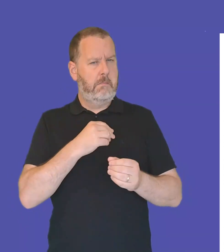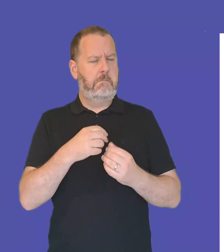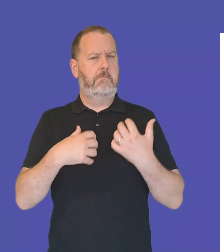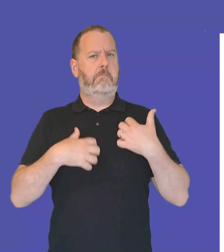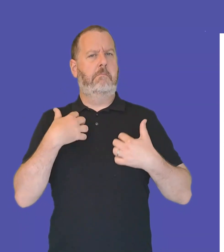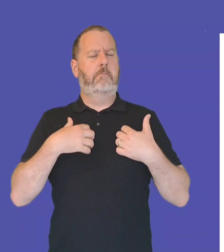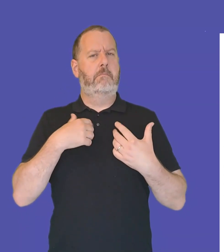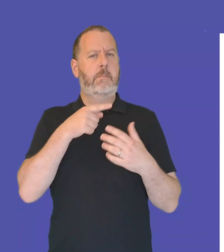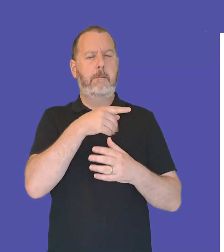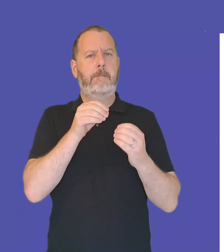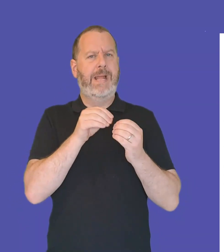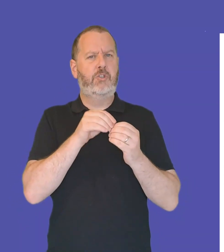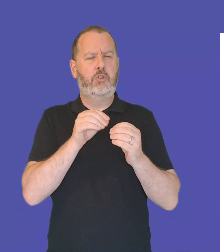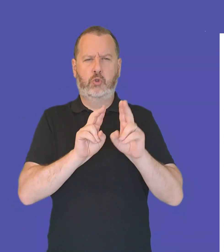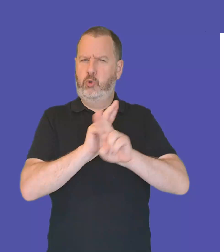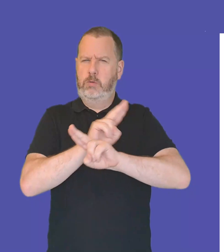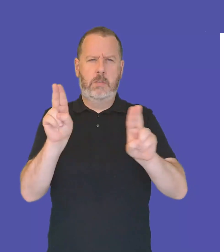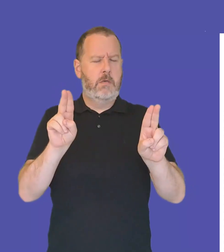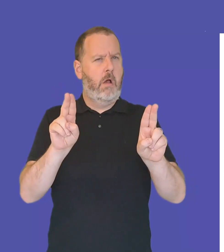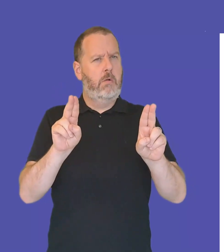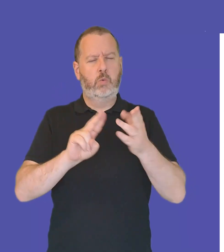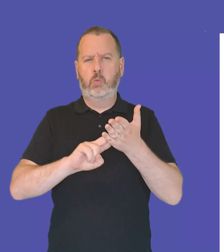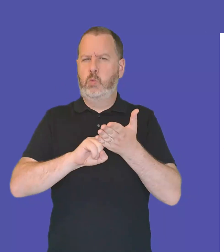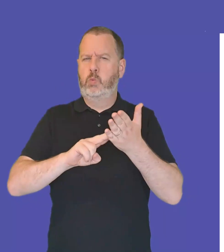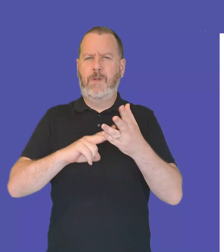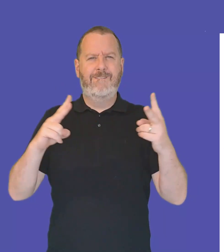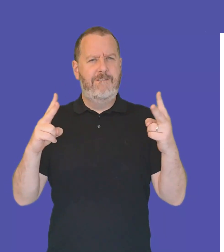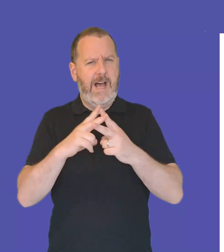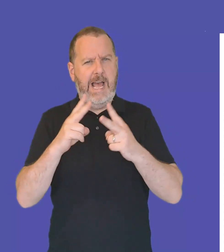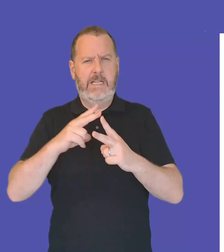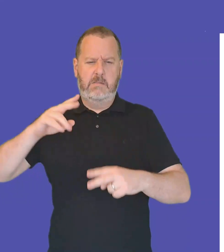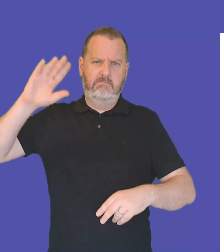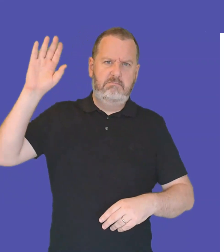One notable feature of the essay is William's insistence